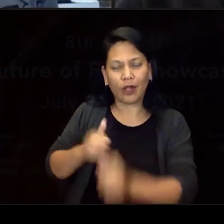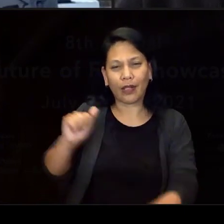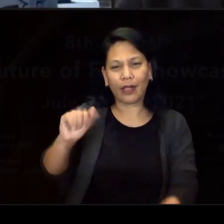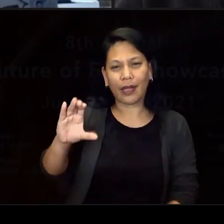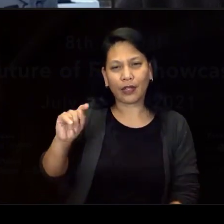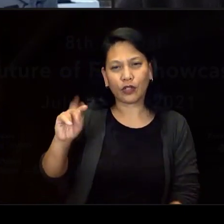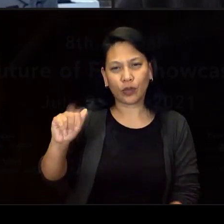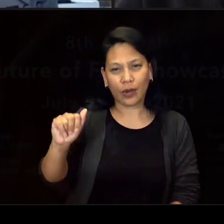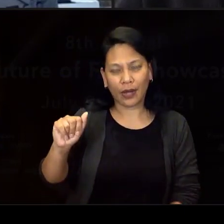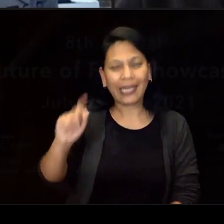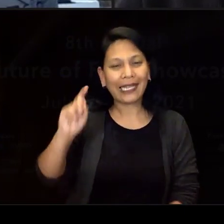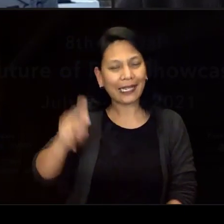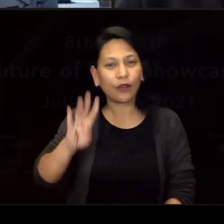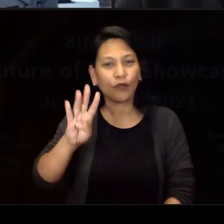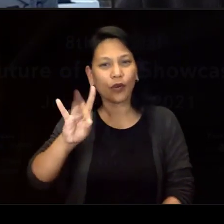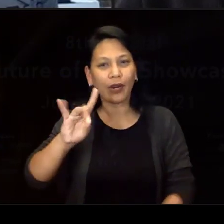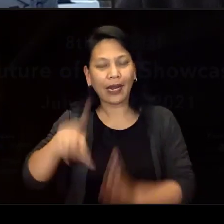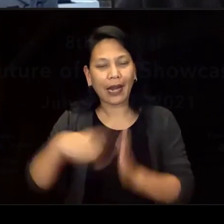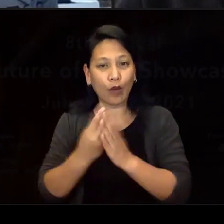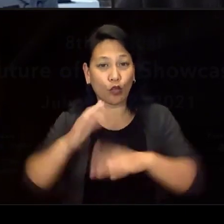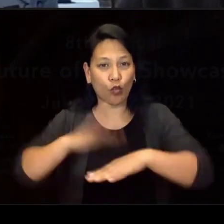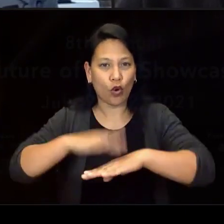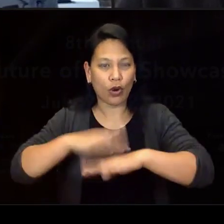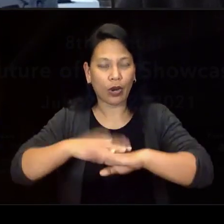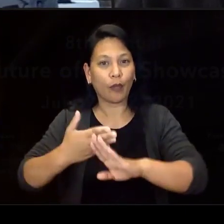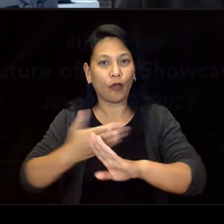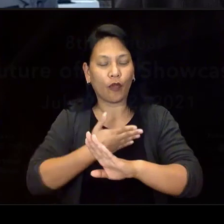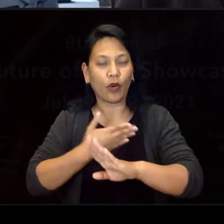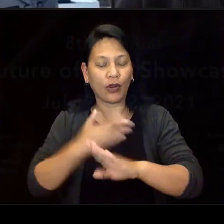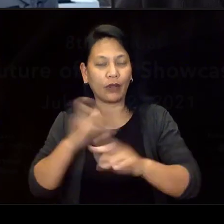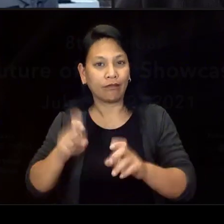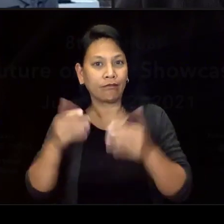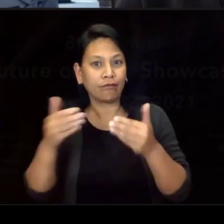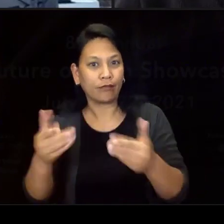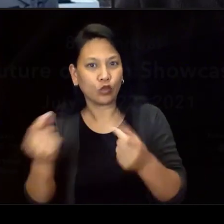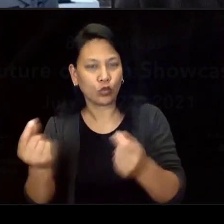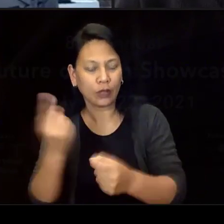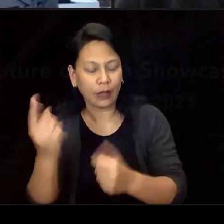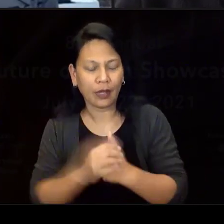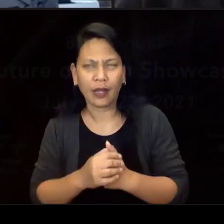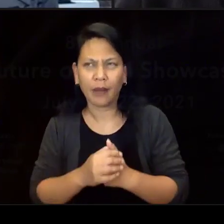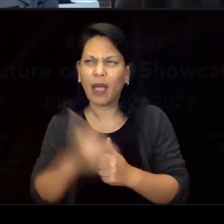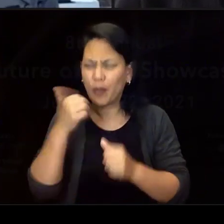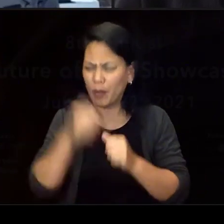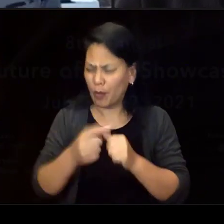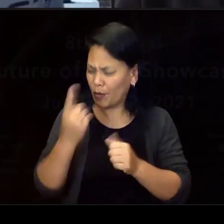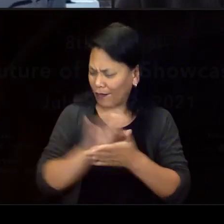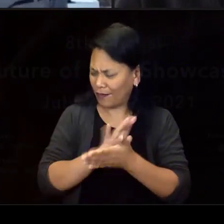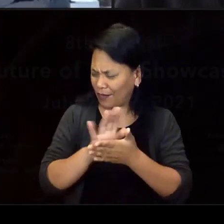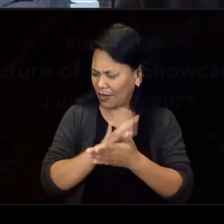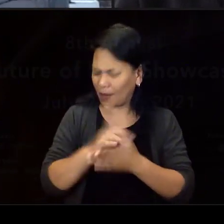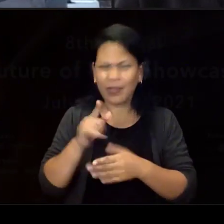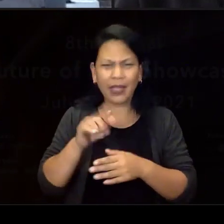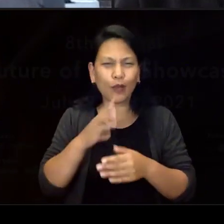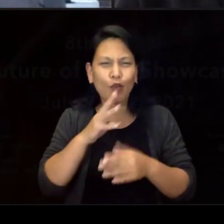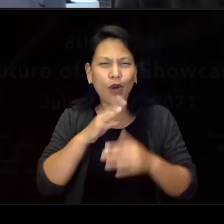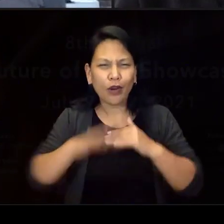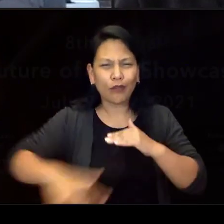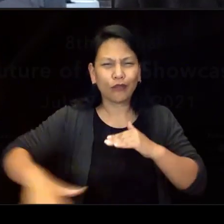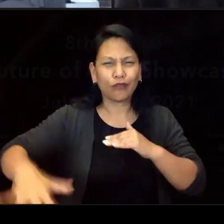Having said that I was just on a film and, you know, we were filming on a dock and the way the lighting was, we had to change